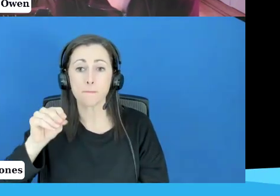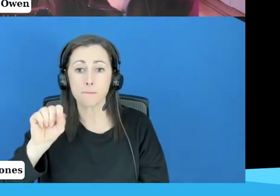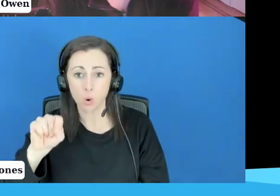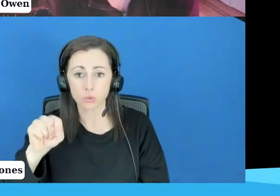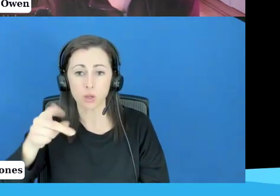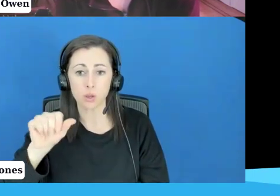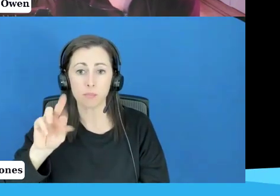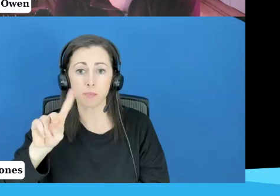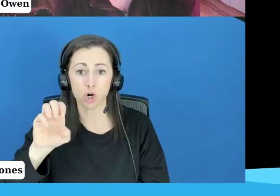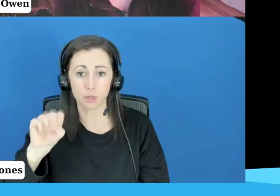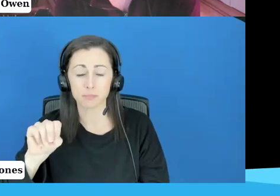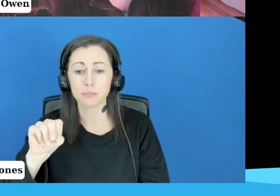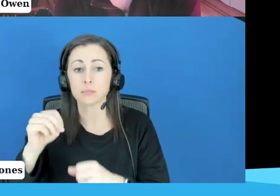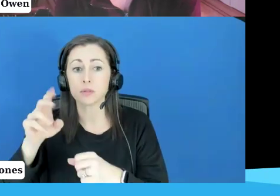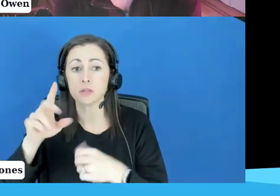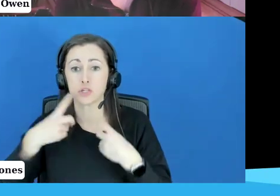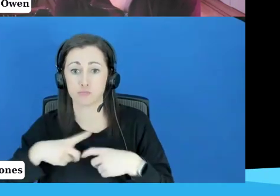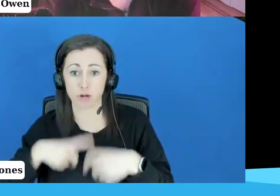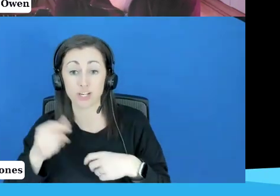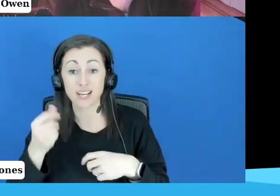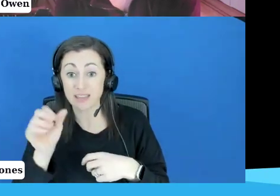And if so, were you able to find appropriate treatment?”